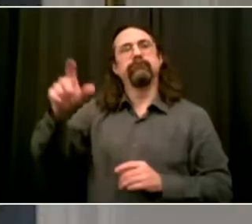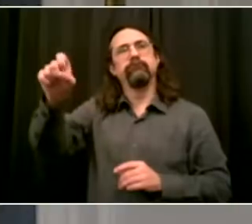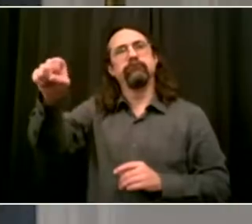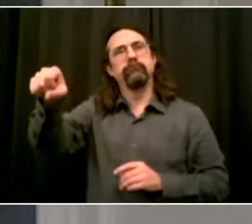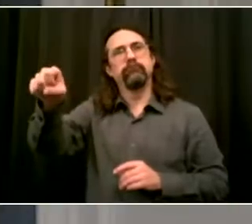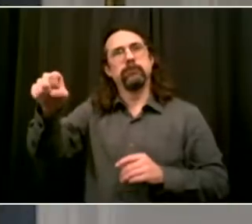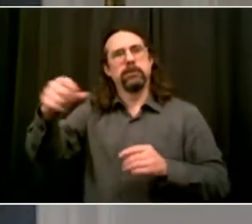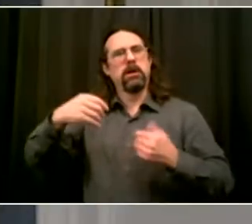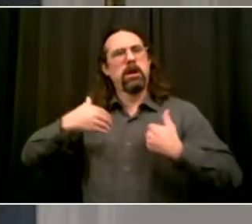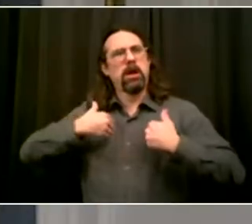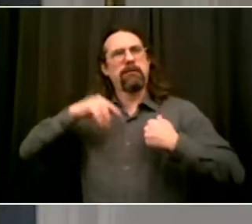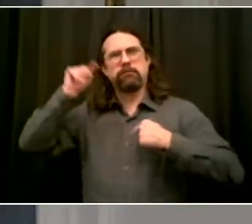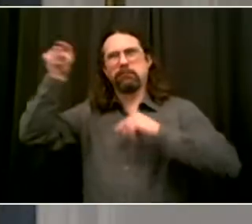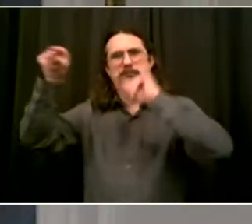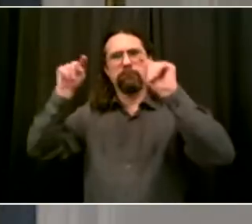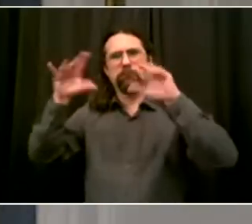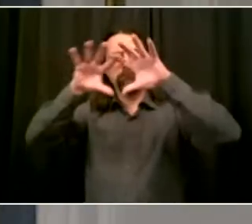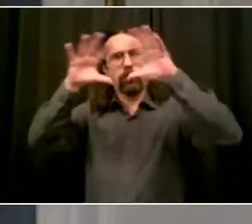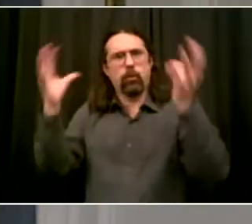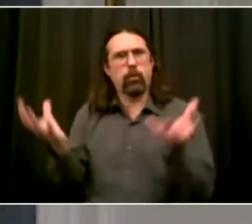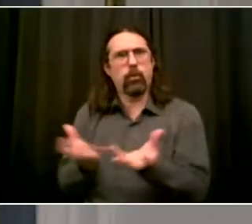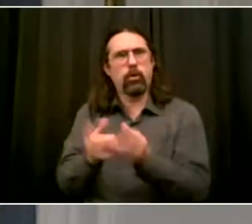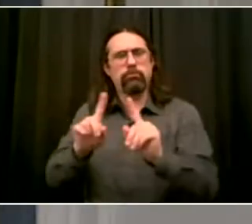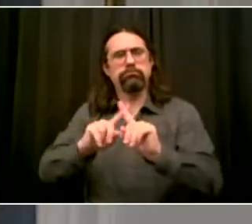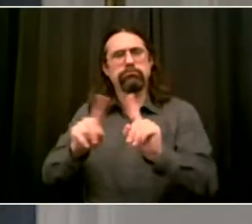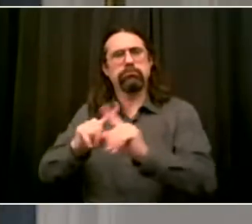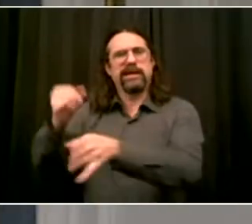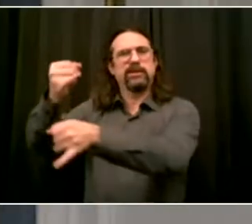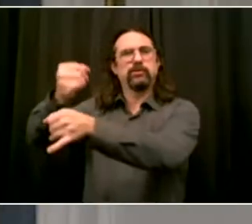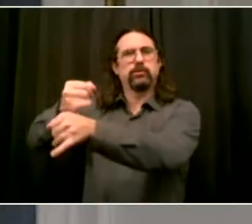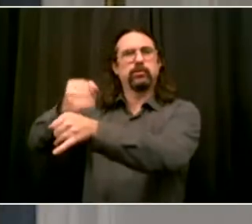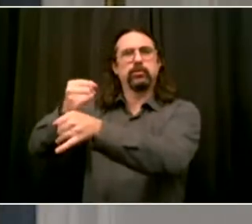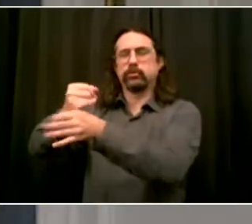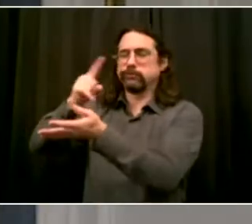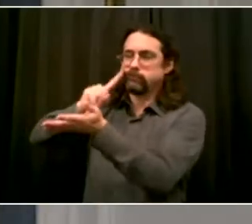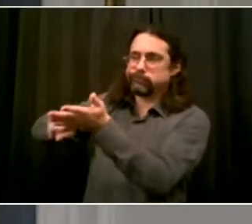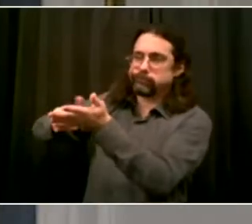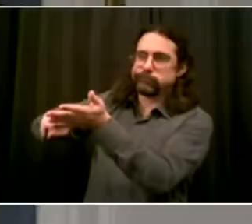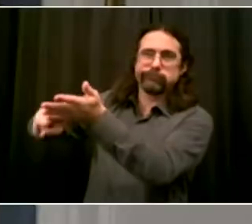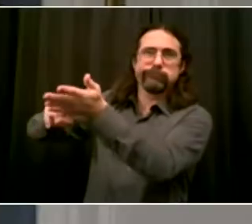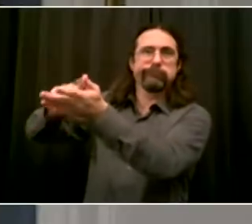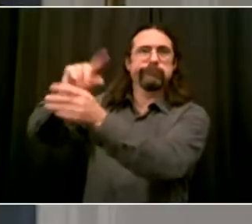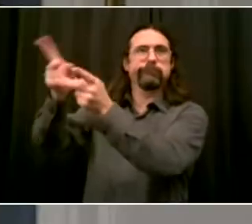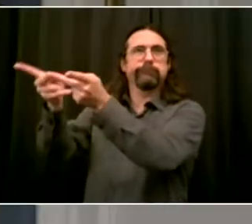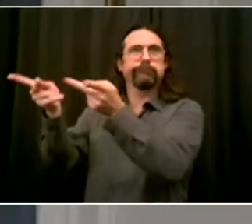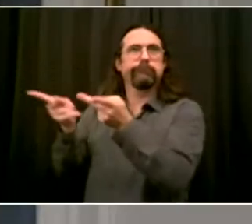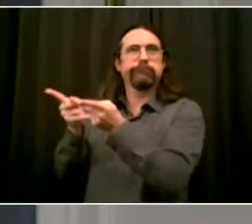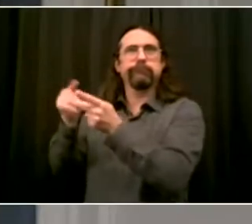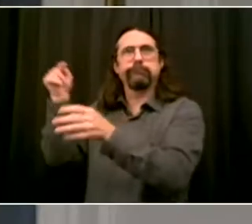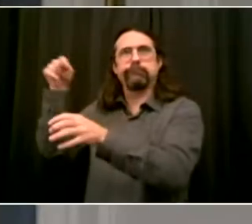FOLLOWING UP ON WHWH TATHHE MAYOR JUST SAID THERE ARE A NUMBER OF INSTITUTIONS AROUND THE WORLD THE SET MODELS FOR HOW THE ORGANNIZATITI ON LLKEI THIS CAN